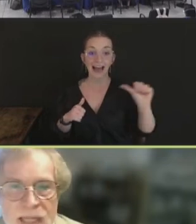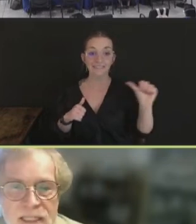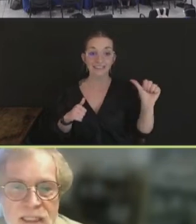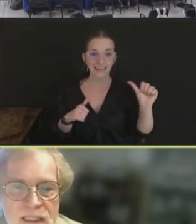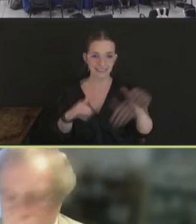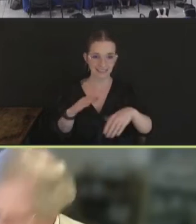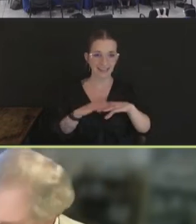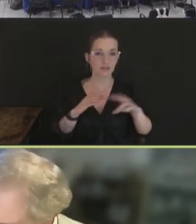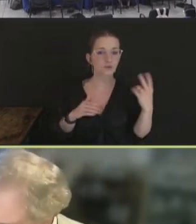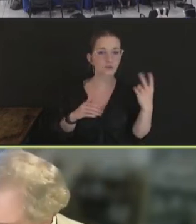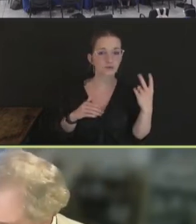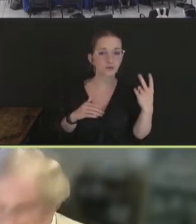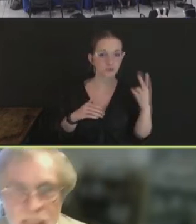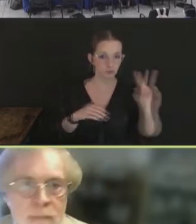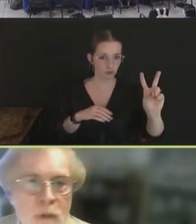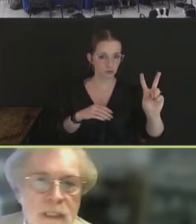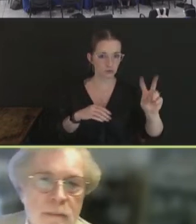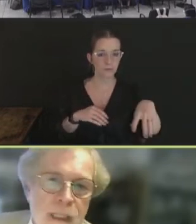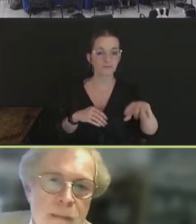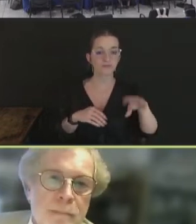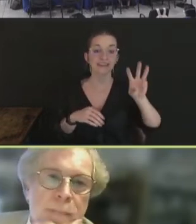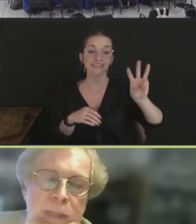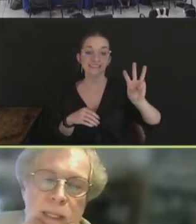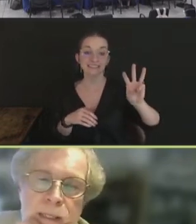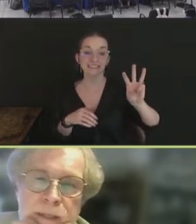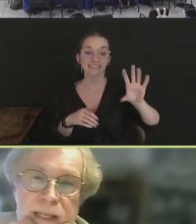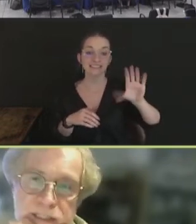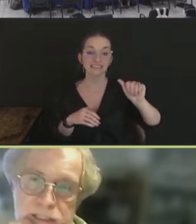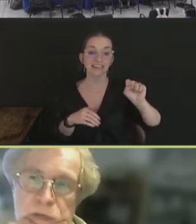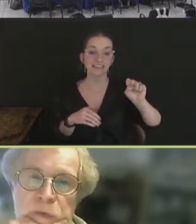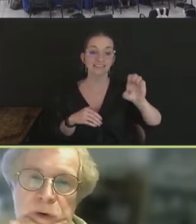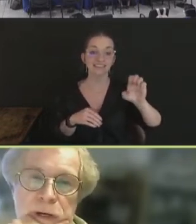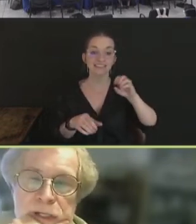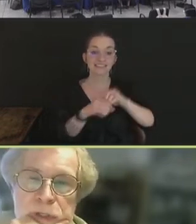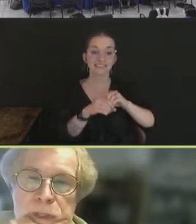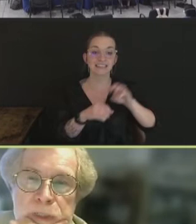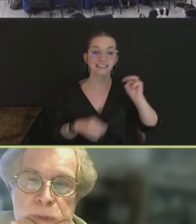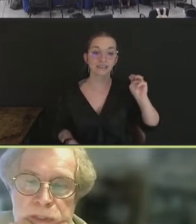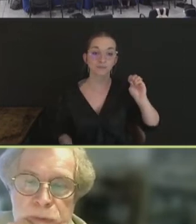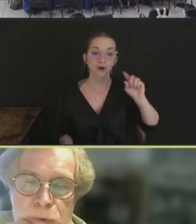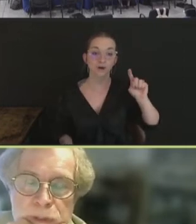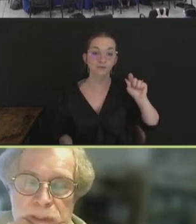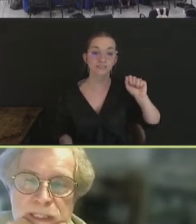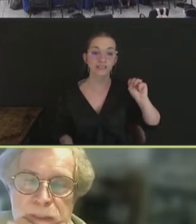And six cases in Mozambique. And that's so far in 2022.